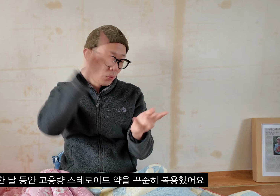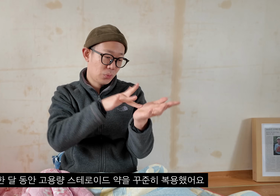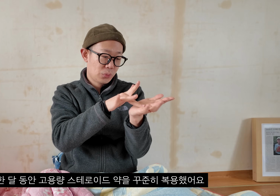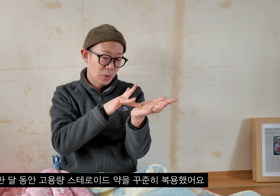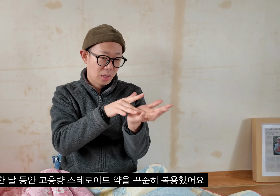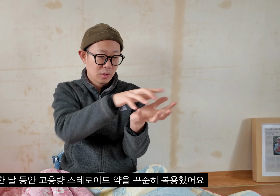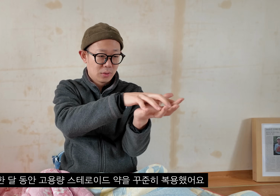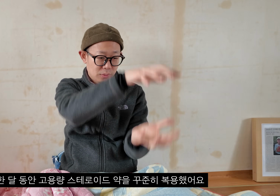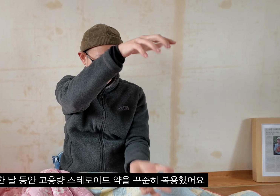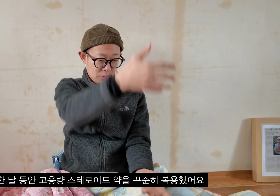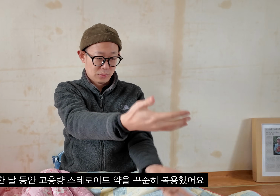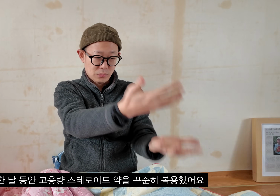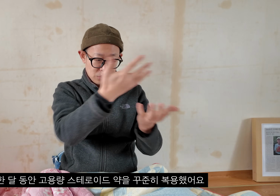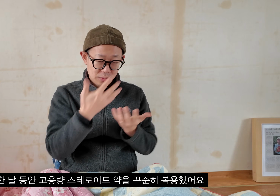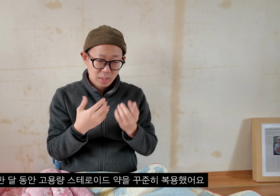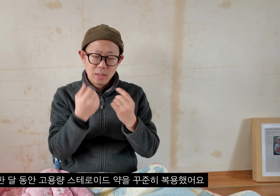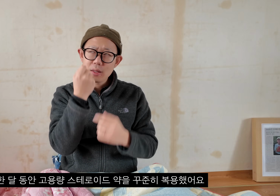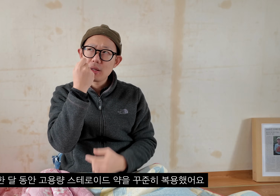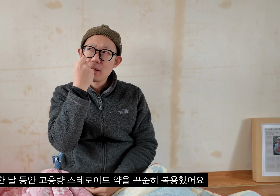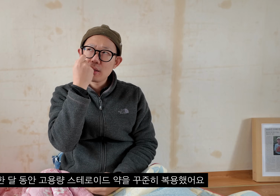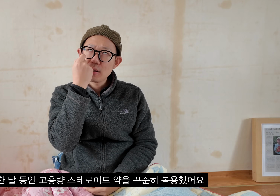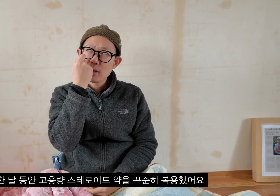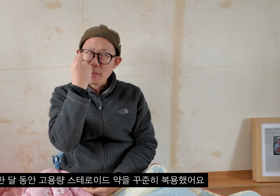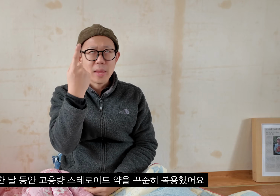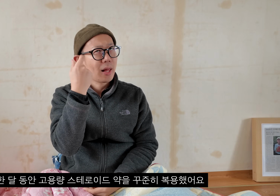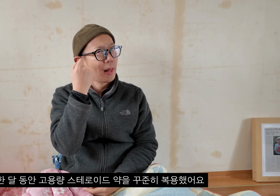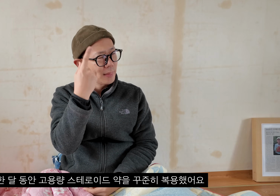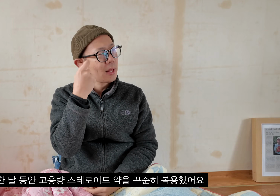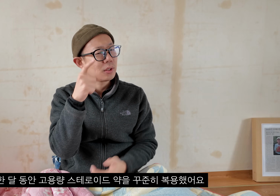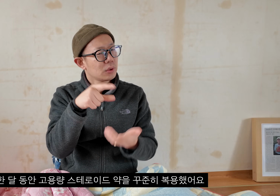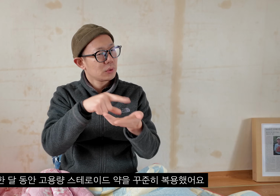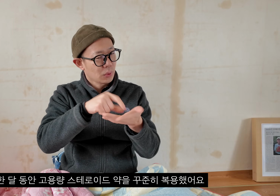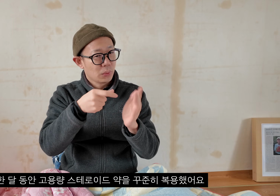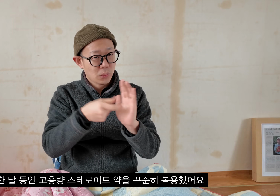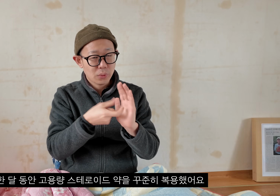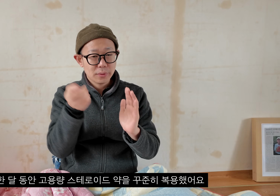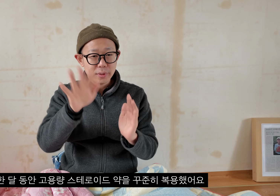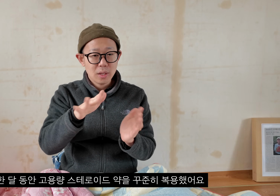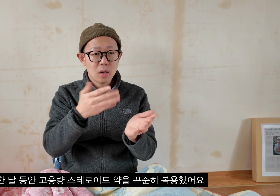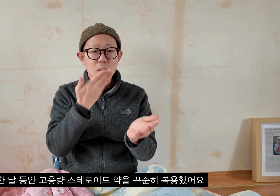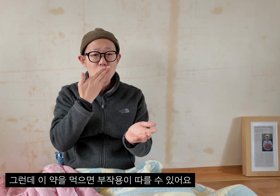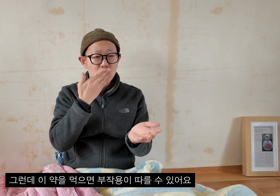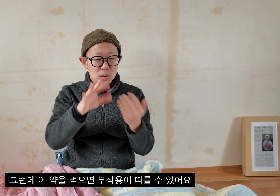I took high-dose steroids every day for a month.